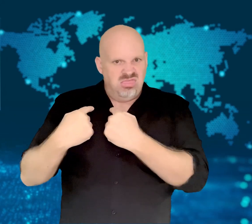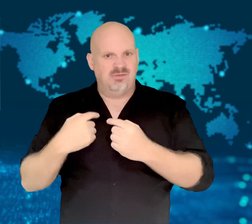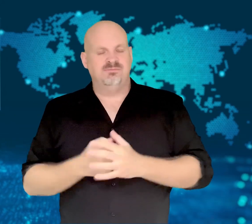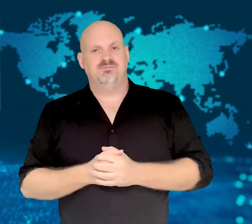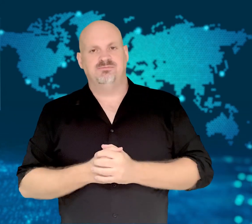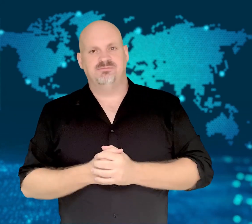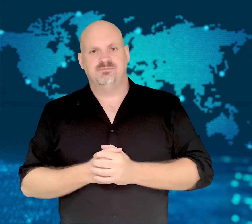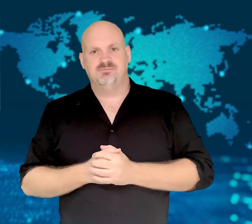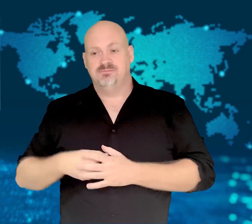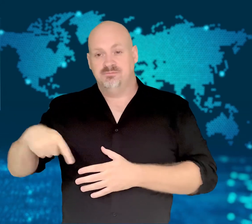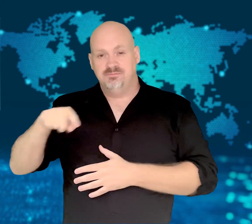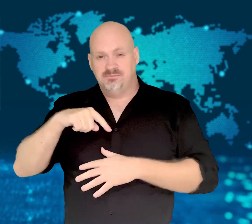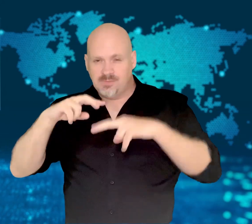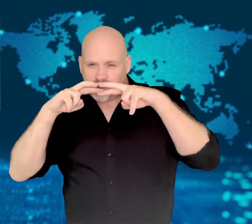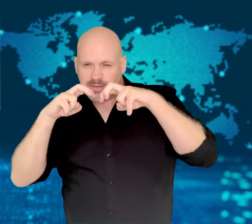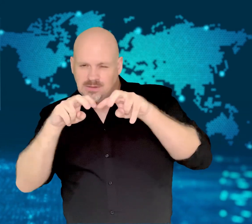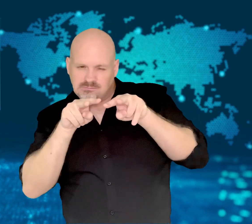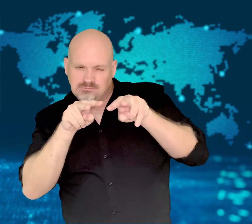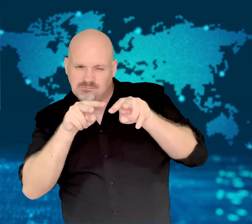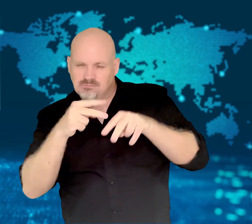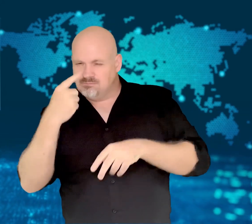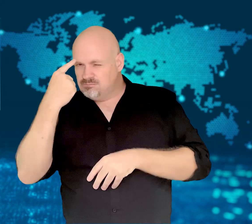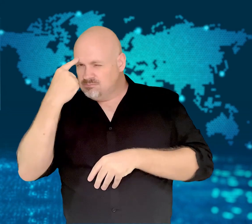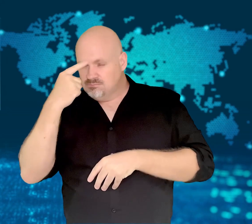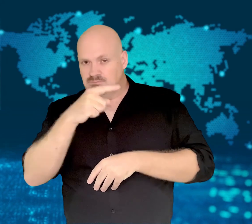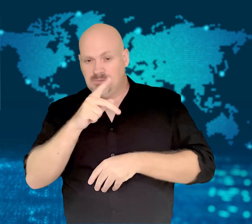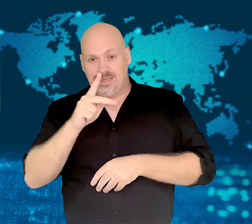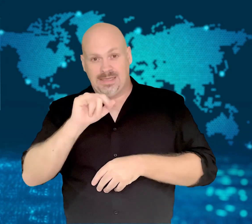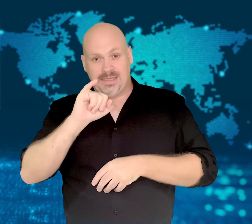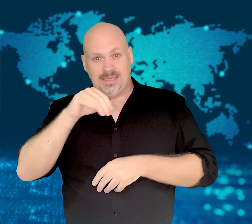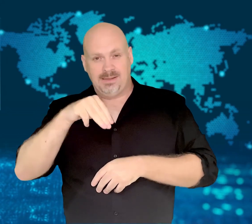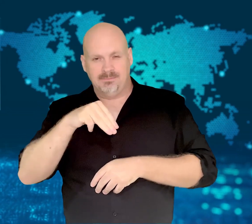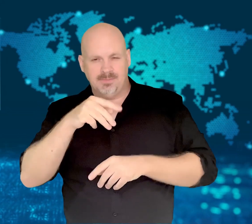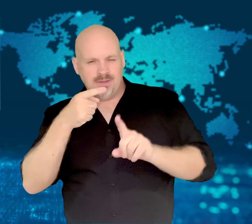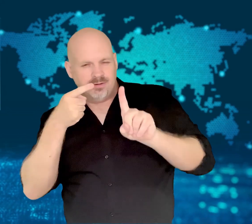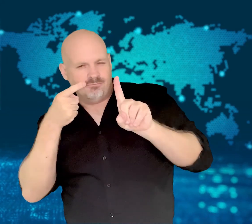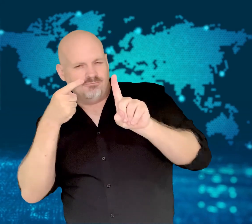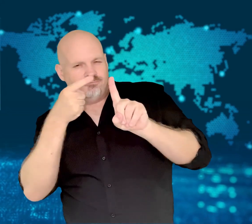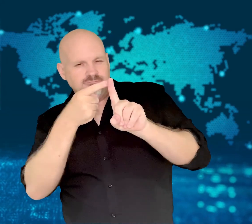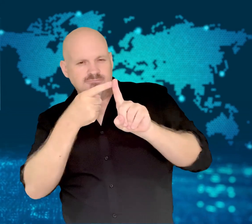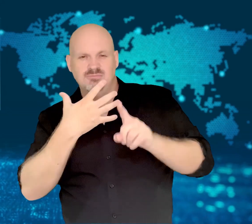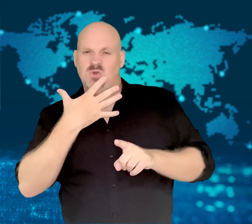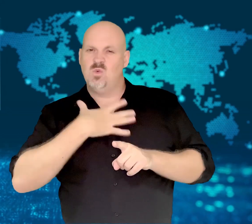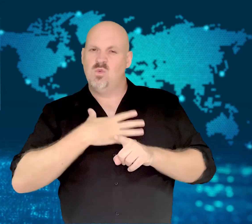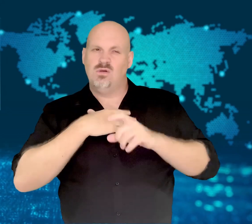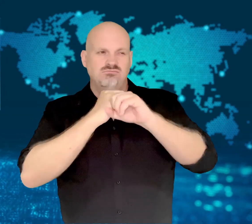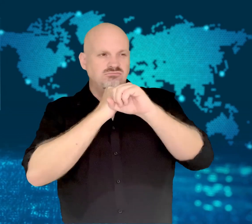He accused the US of threatening his defenses.